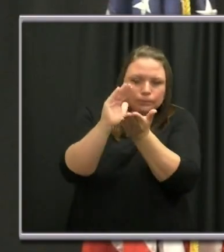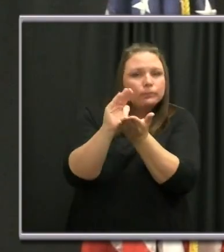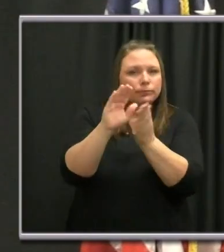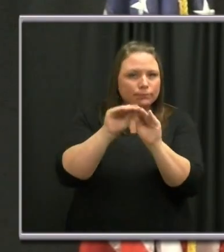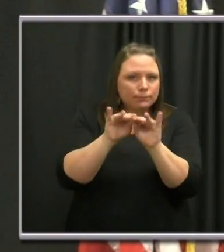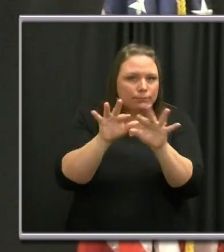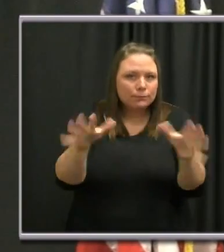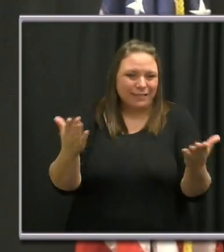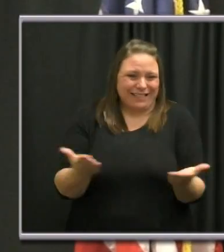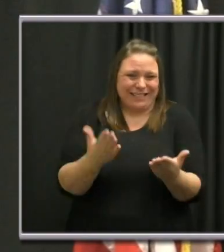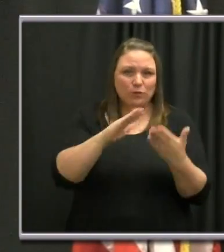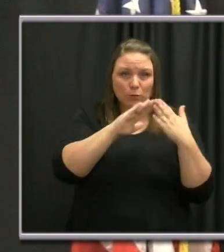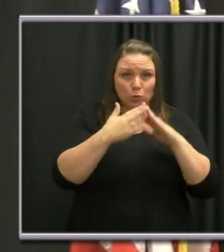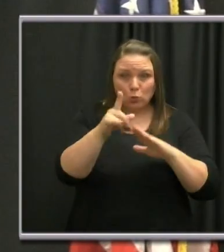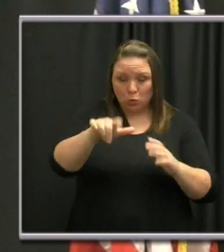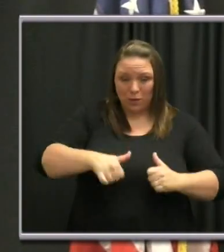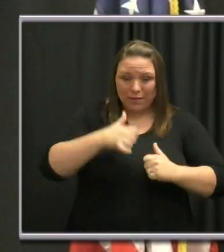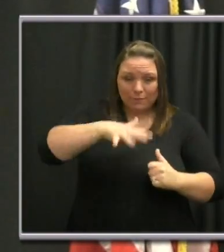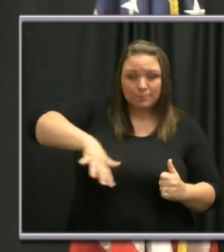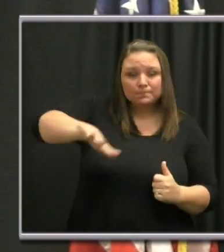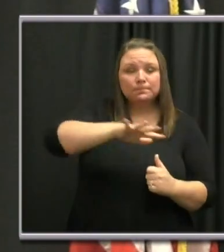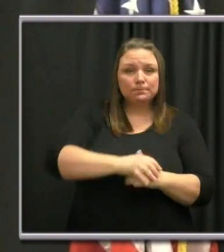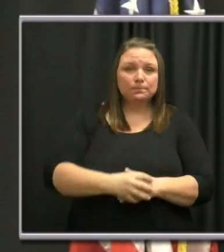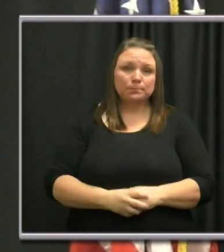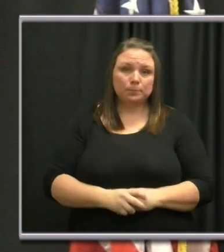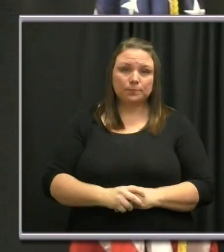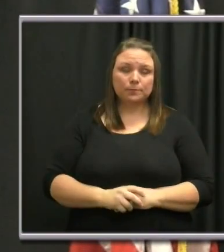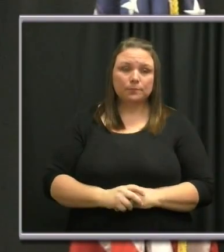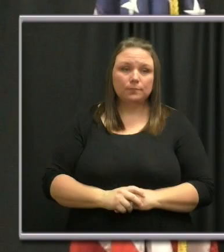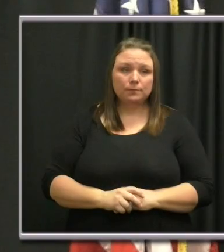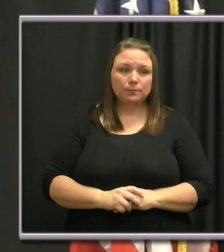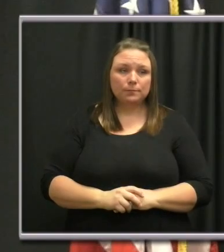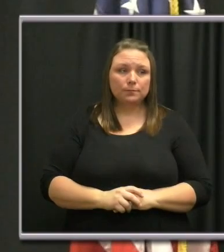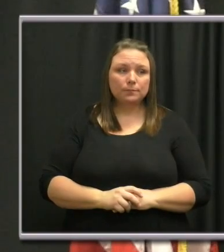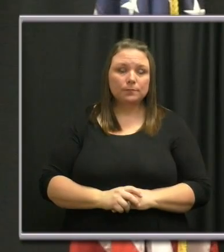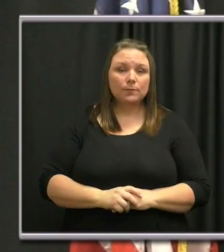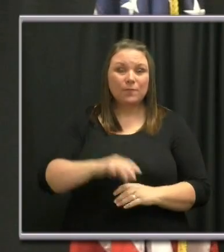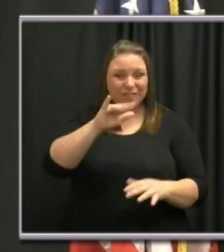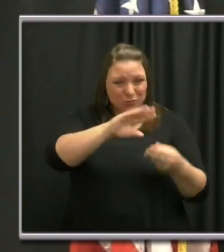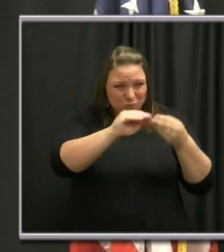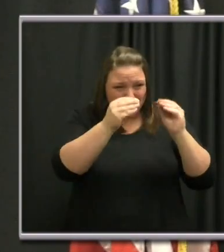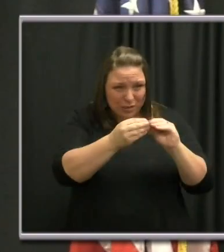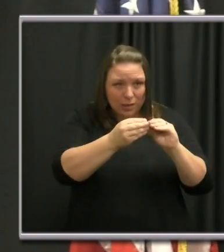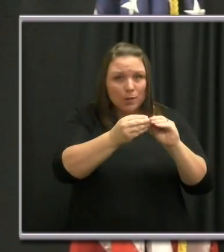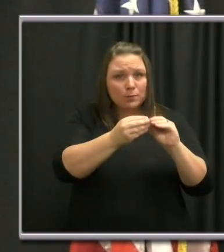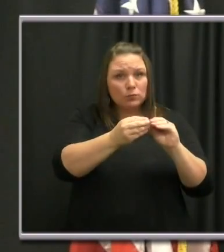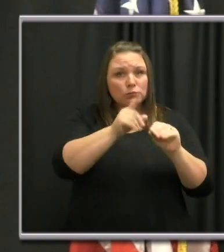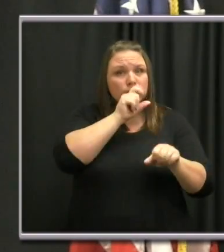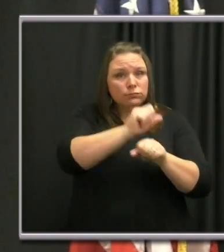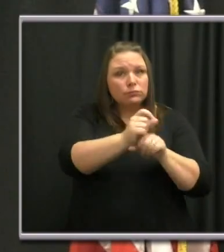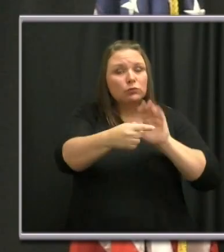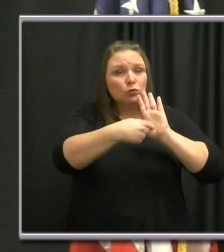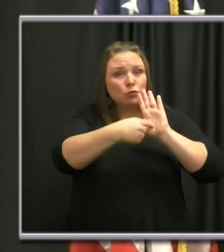NASHVILLE IS HELPING BEND THE CURVE RIGHT HERE IN THE